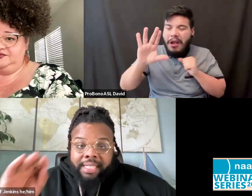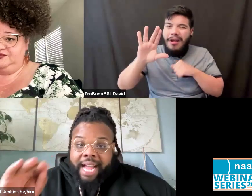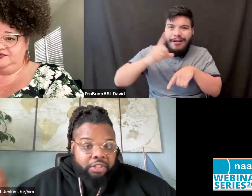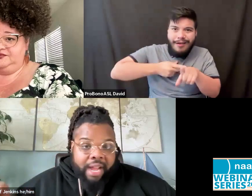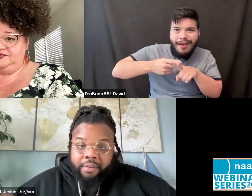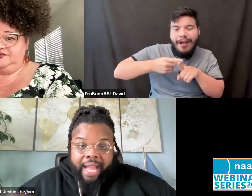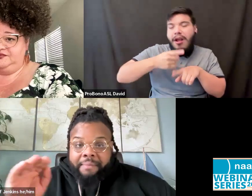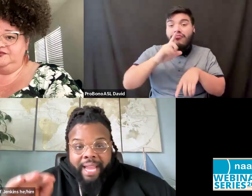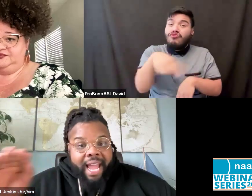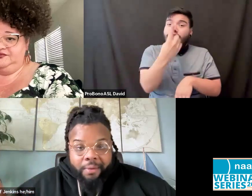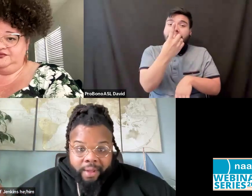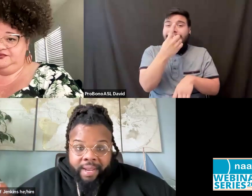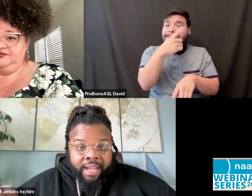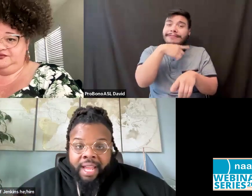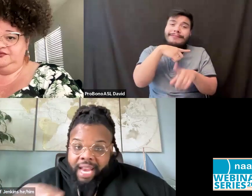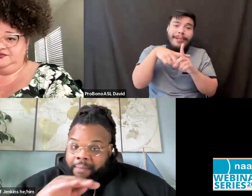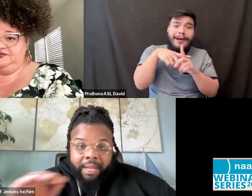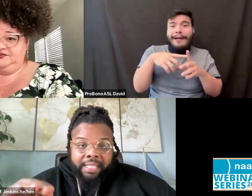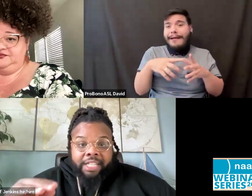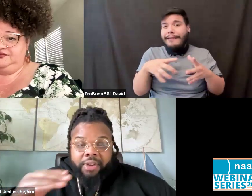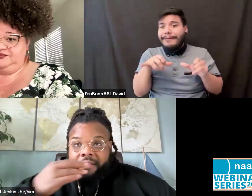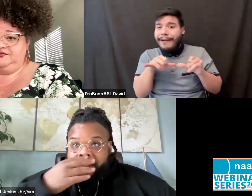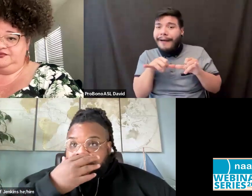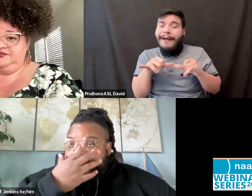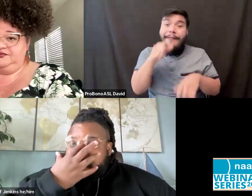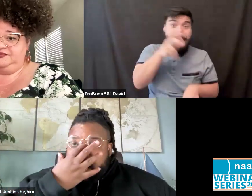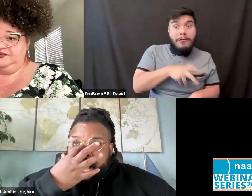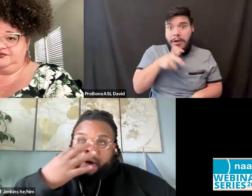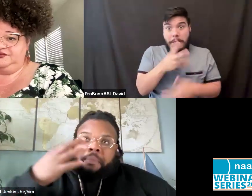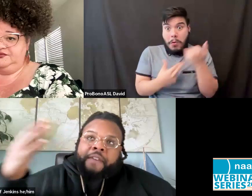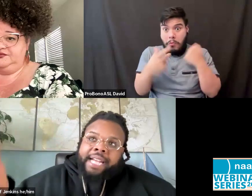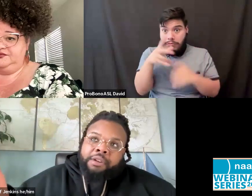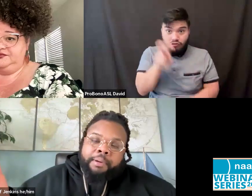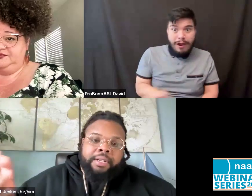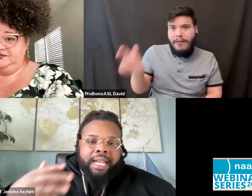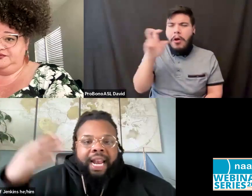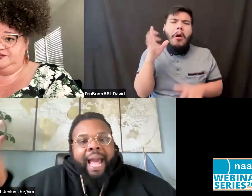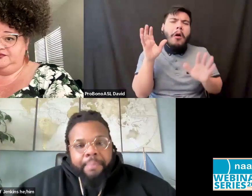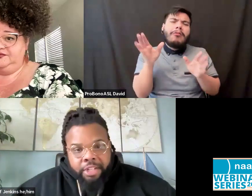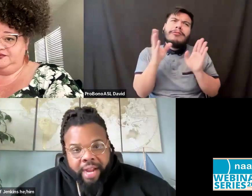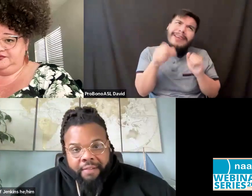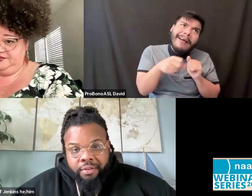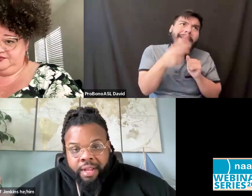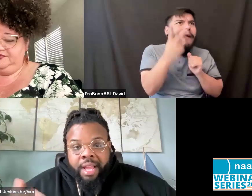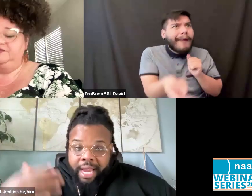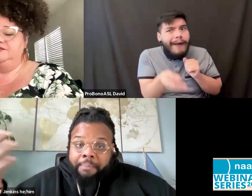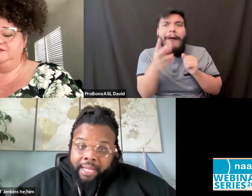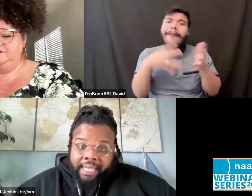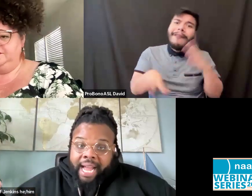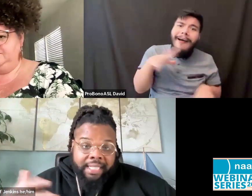size travel like men and women like plus size travel. They was like, I'm a faster person and I happen to travel and I'm plus size.